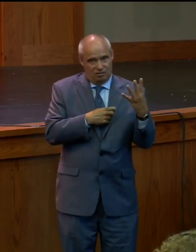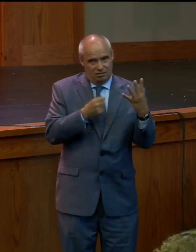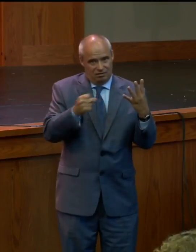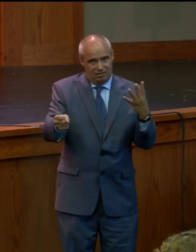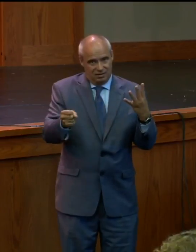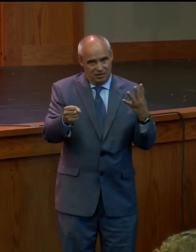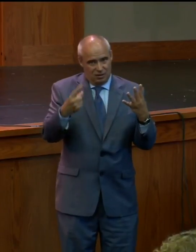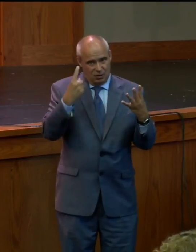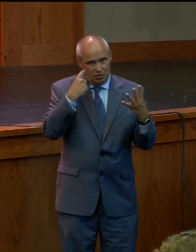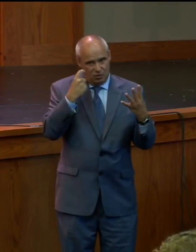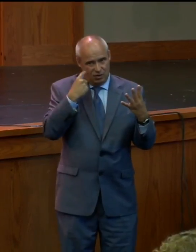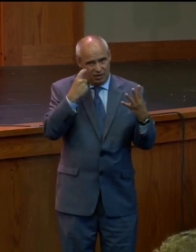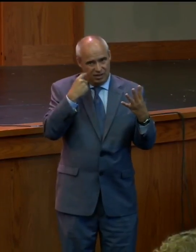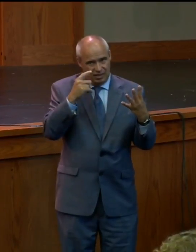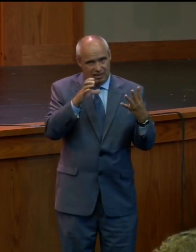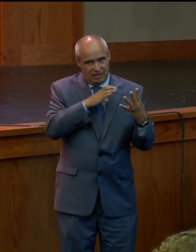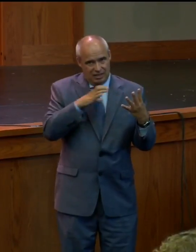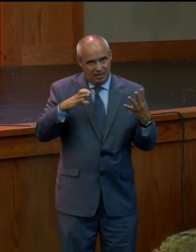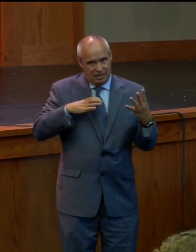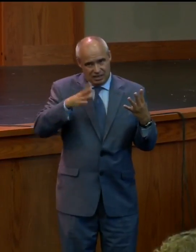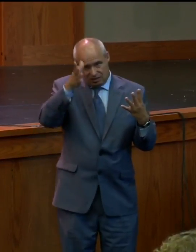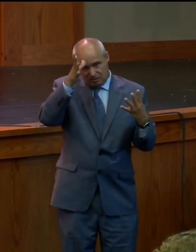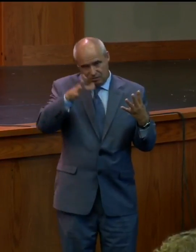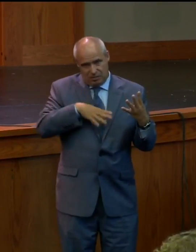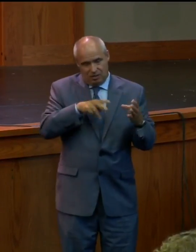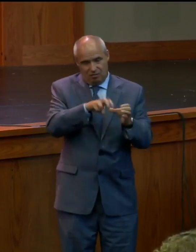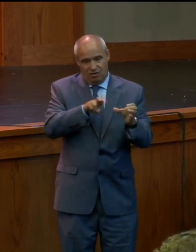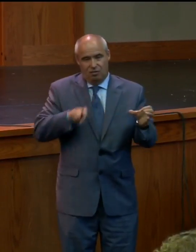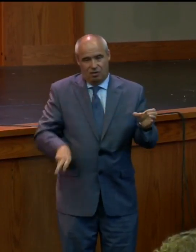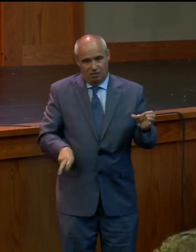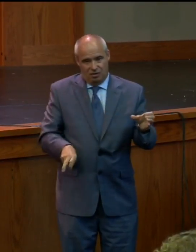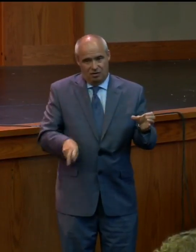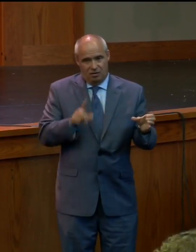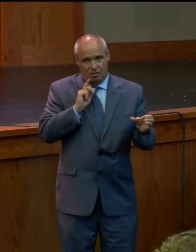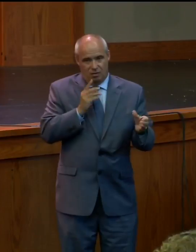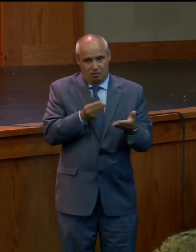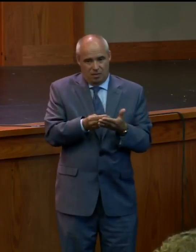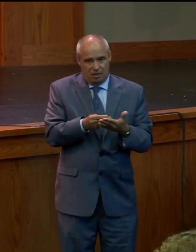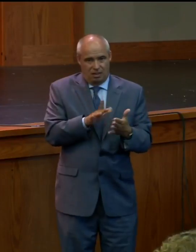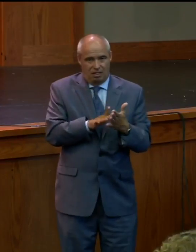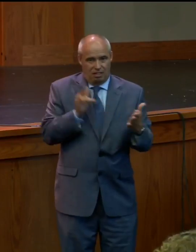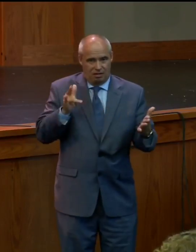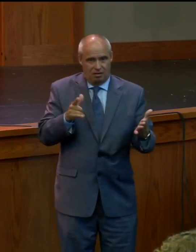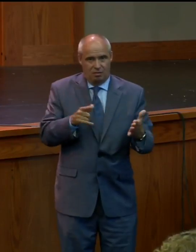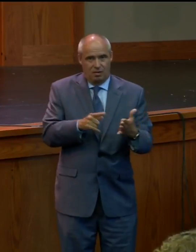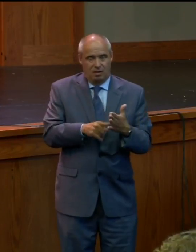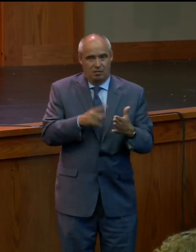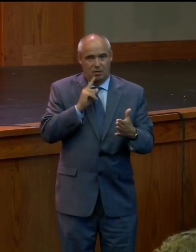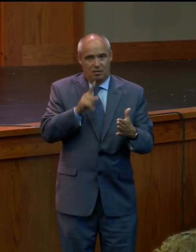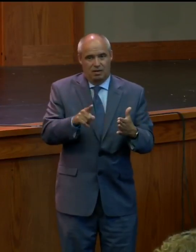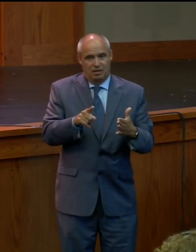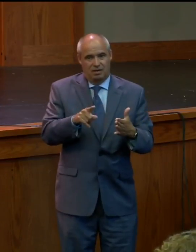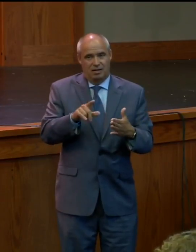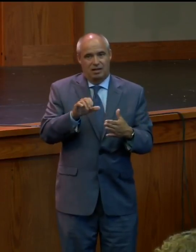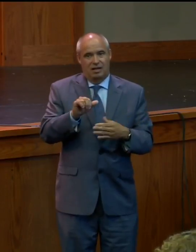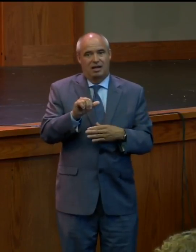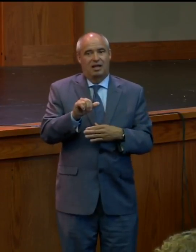AFTER MISUSING CAMPAIGN FINANCES TO AMONG OTHER THINGS DECORATE HIS OFFICE IN THE STYLE OF "DOWNTON ABBEY."